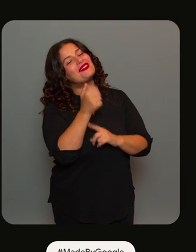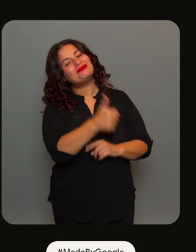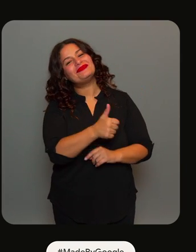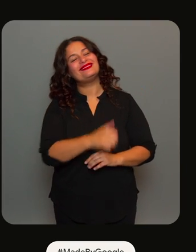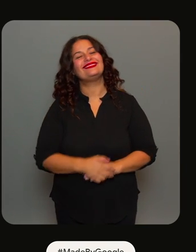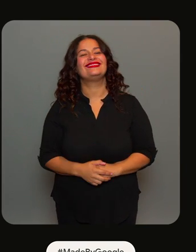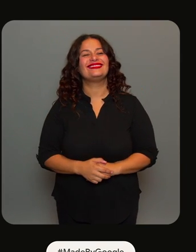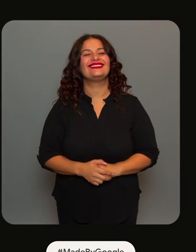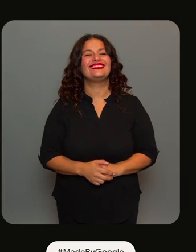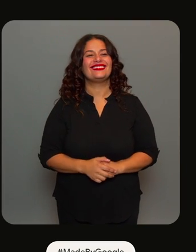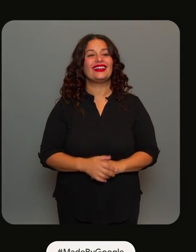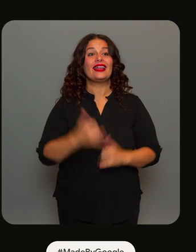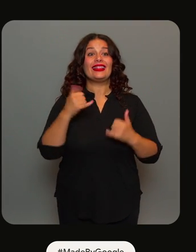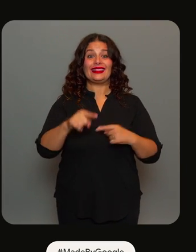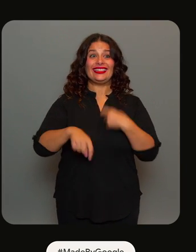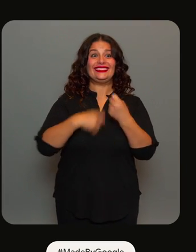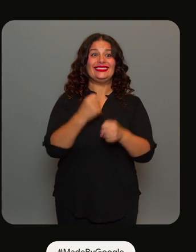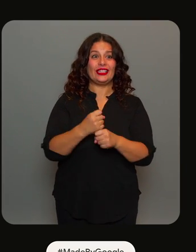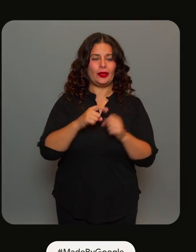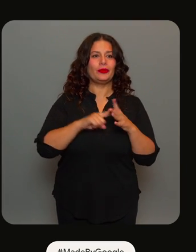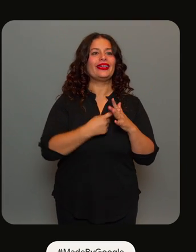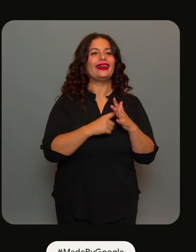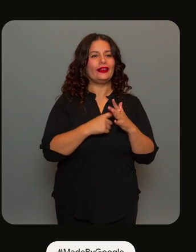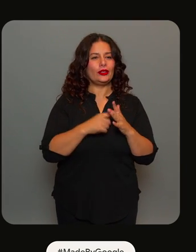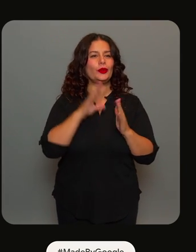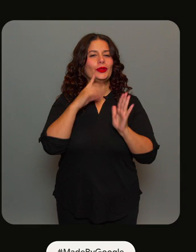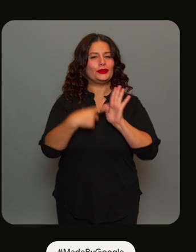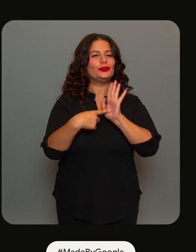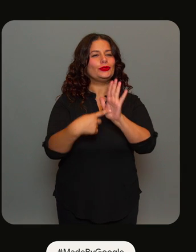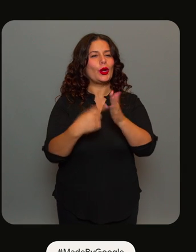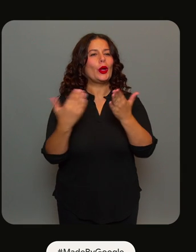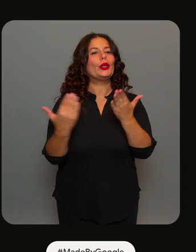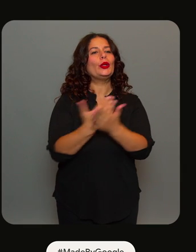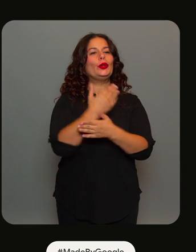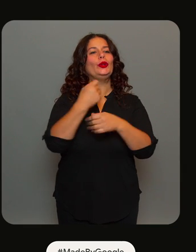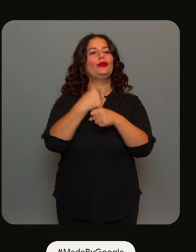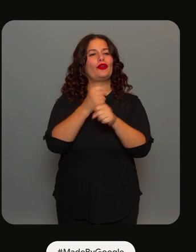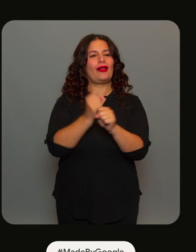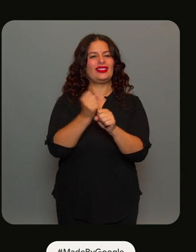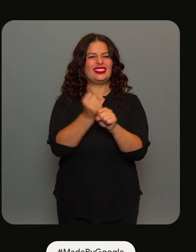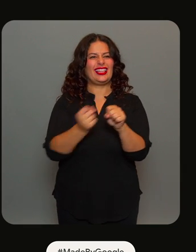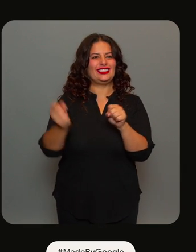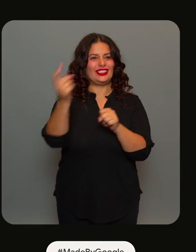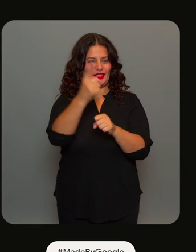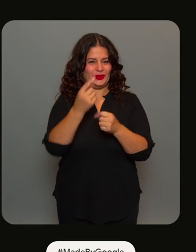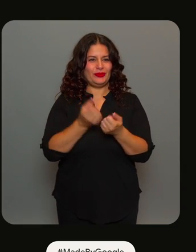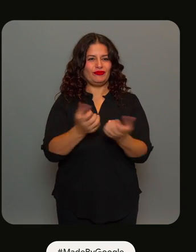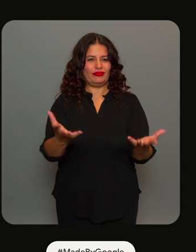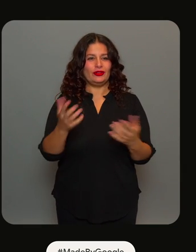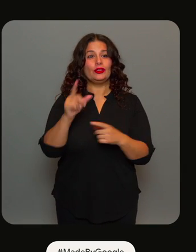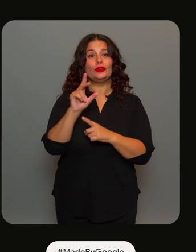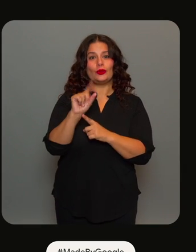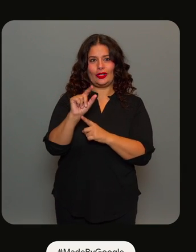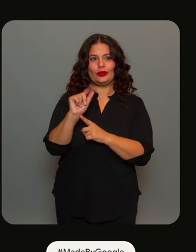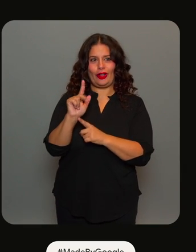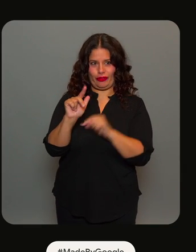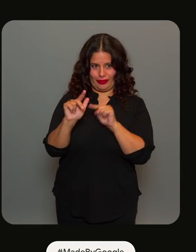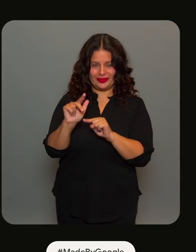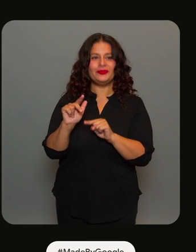Earlier this year, we gave you a sneak peek at our newest product, coming in 2023. We hope what you see today will get you just as excited as we